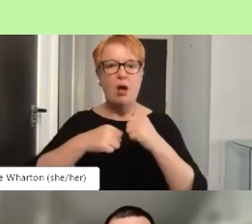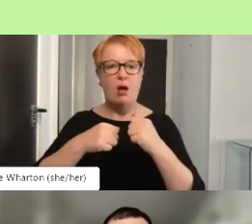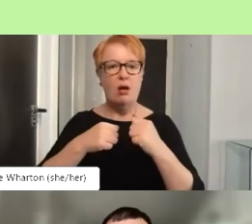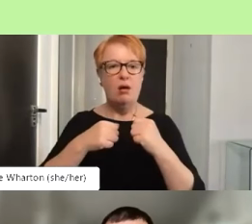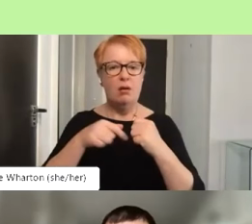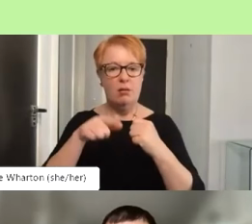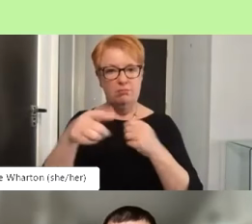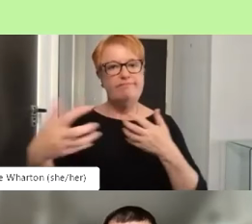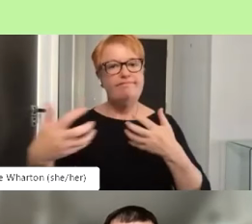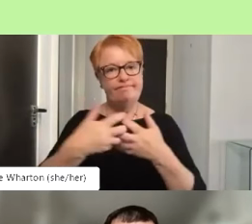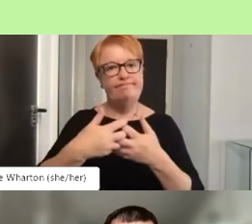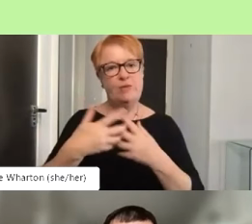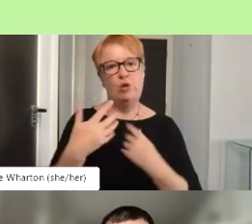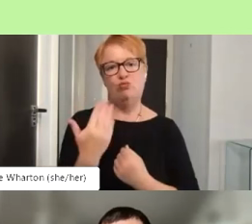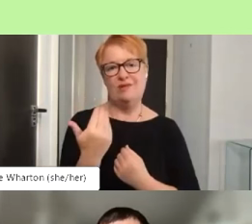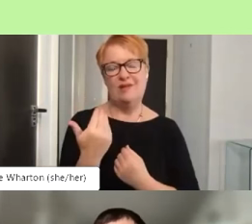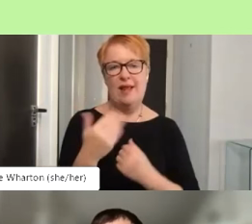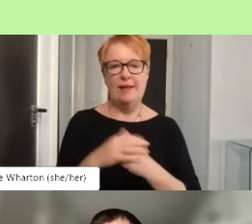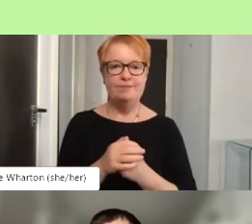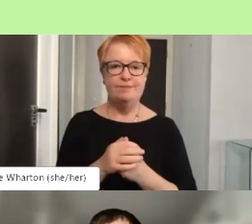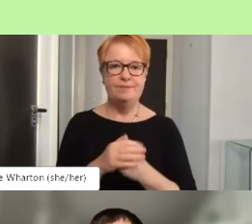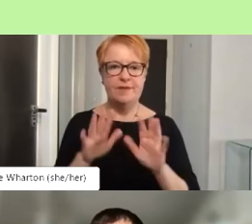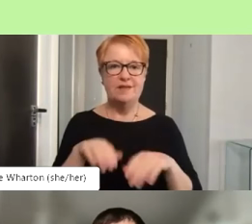using and activating the concept of ‘Silent University’.